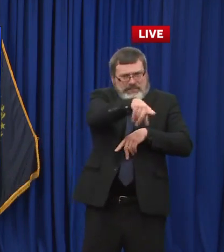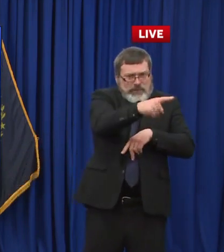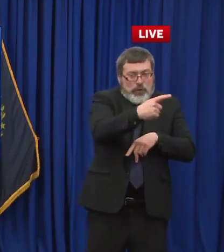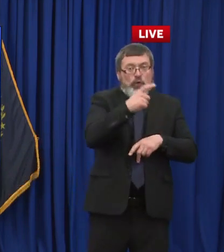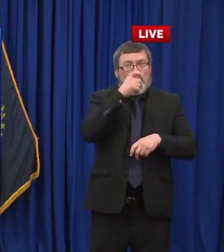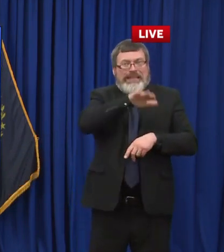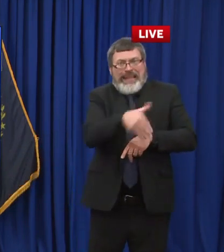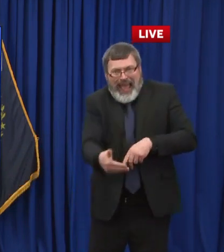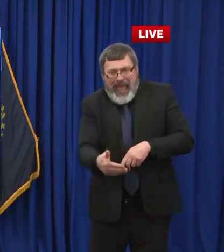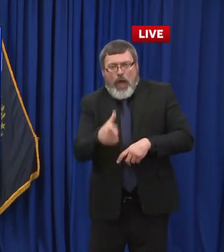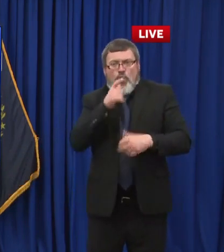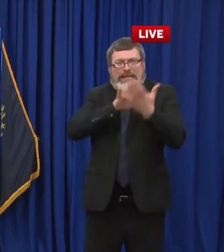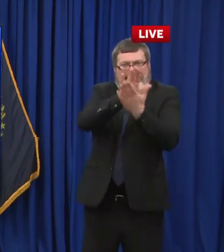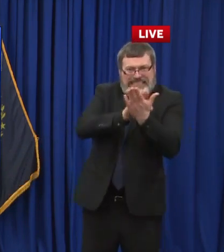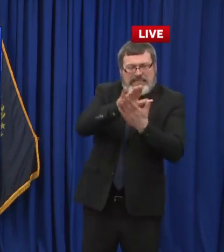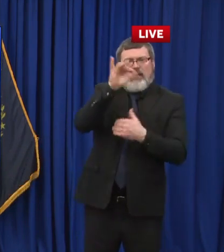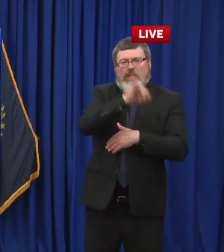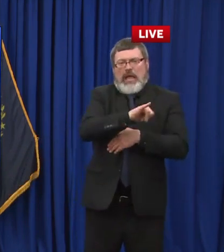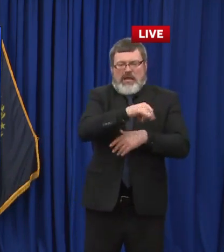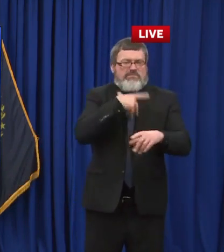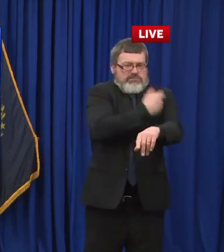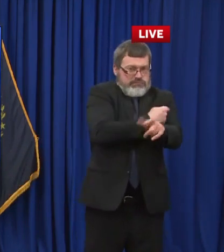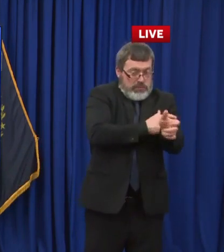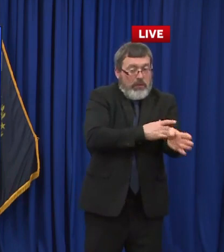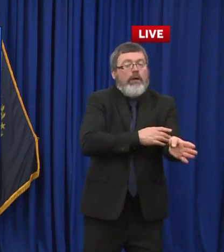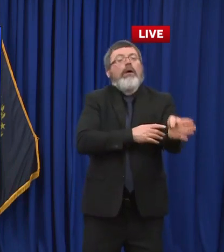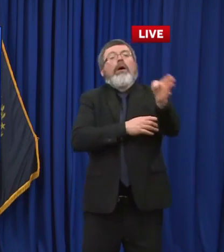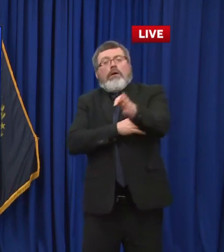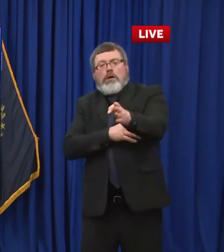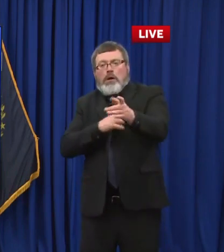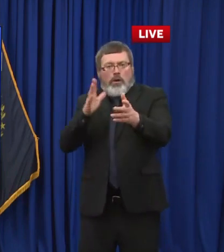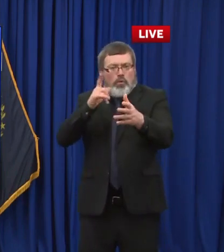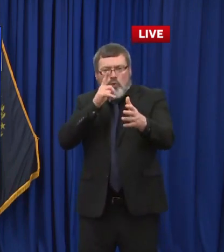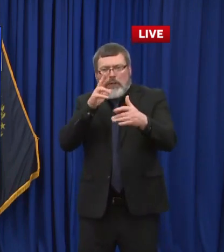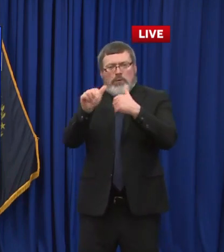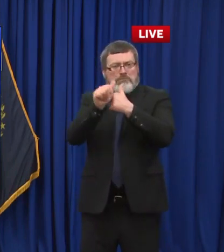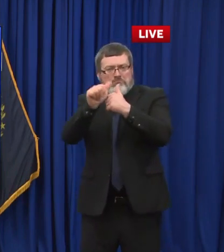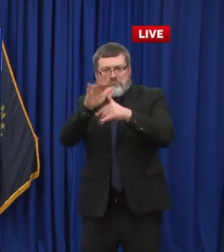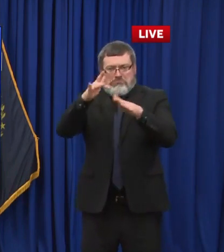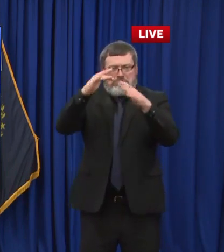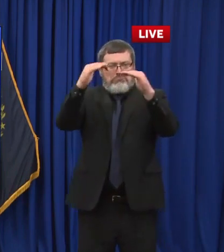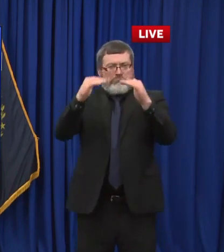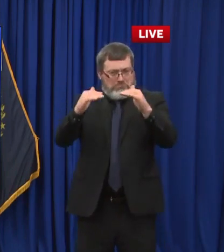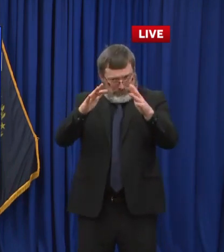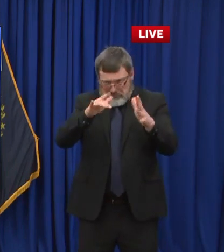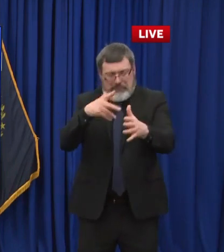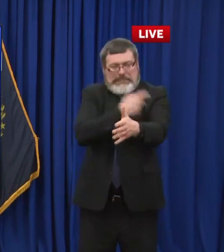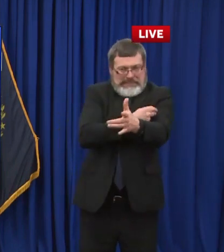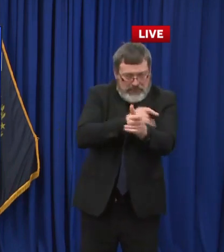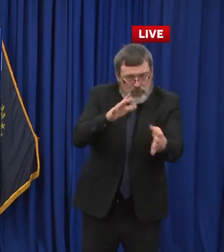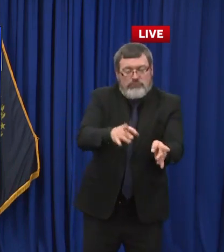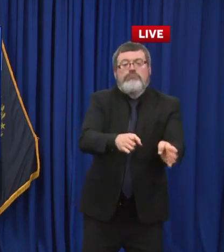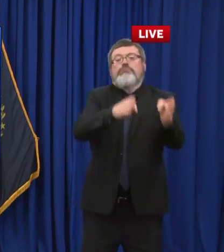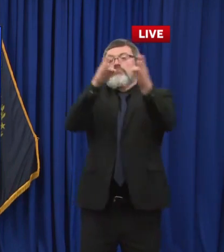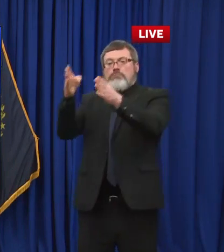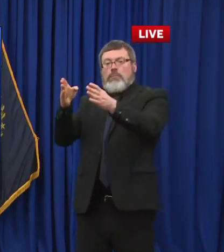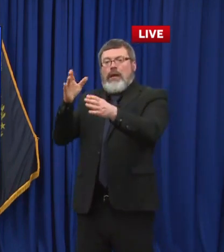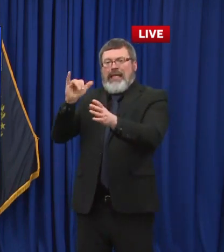HEALTH CONDITIONS, BECAUSE HOPEFULLY YOU HAVE TAKEN CARE OF THOSE FOLKS BY THEN, IN THE MARCH/APRIL RANGE IS POSSIBLE.